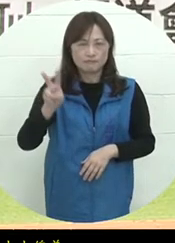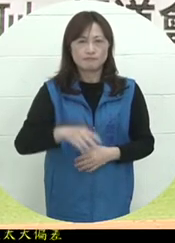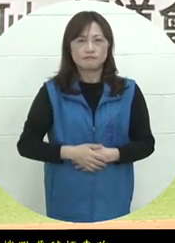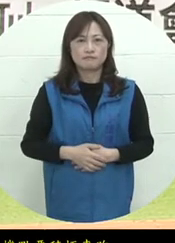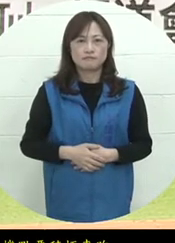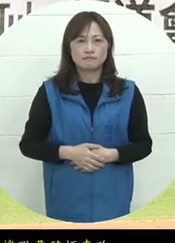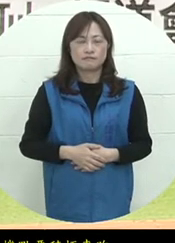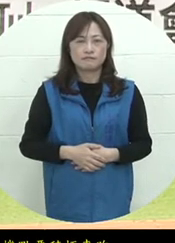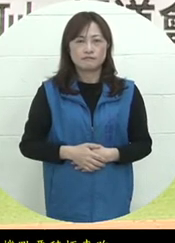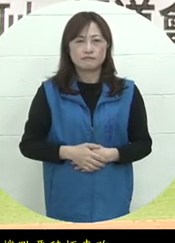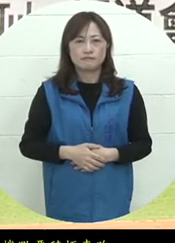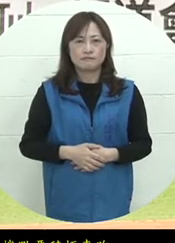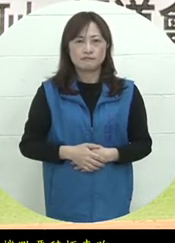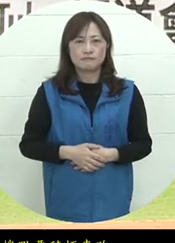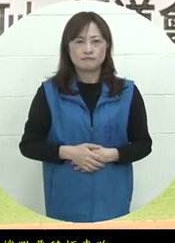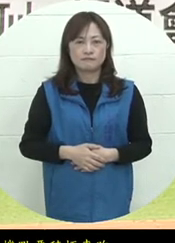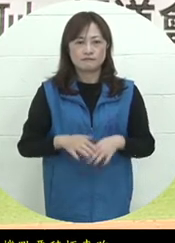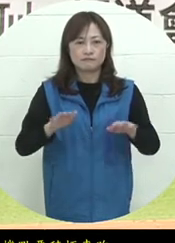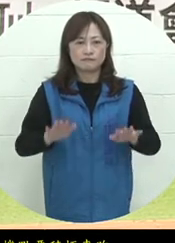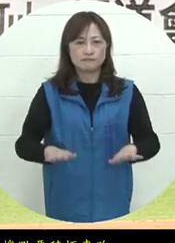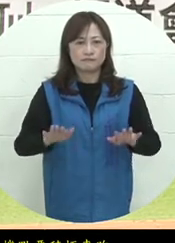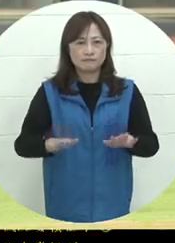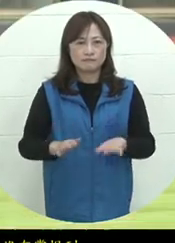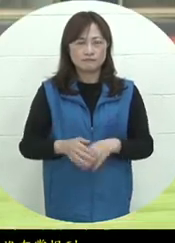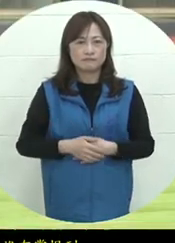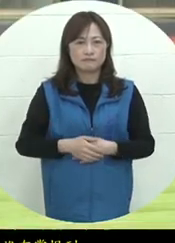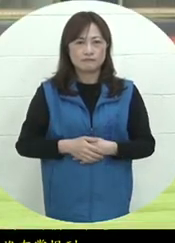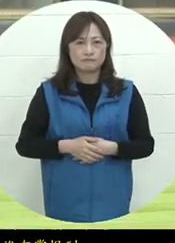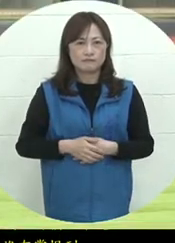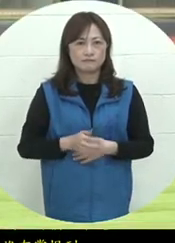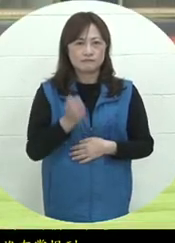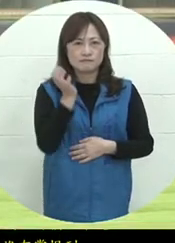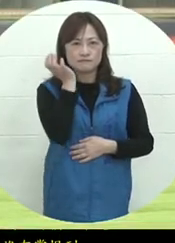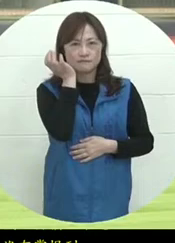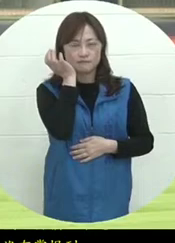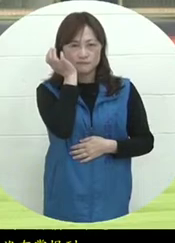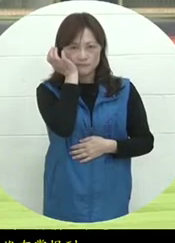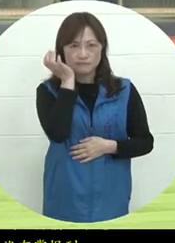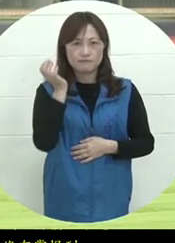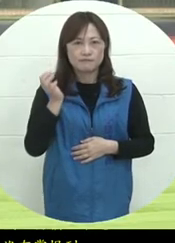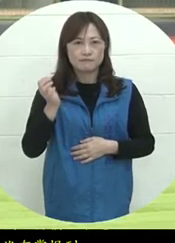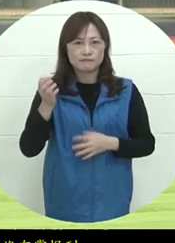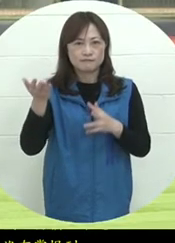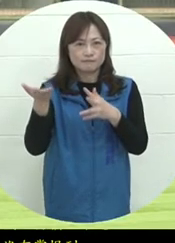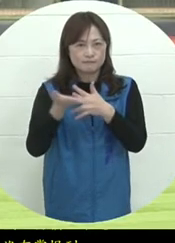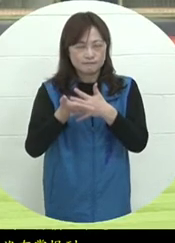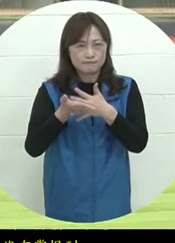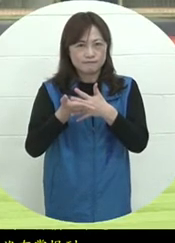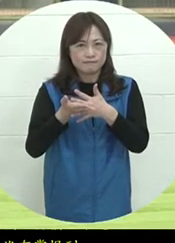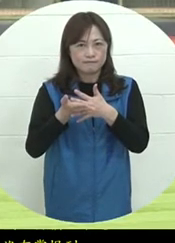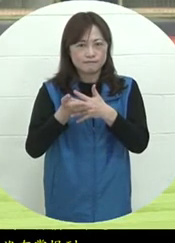At this time, Xiong Da still kept the stick. The first is to use this horizontal swing method to hit